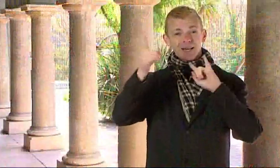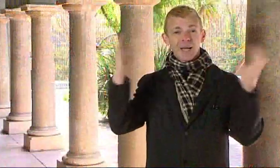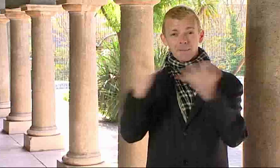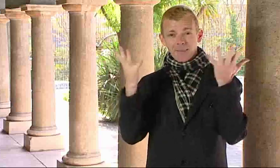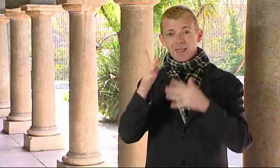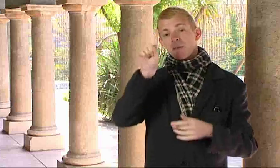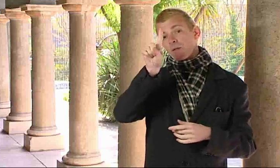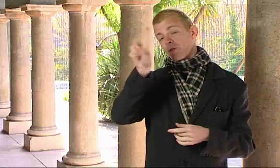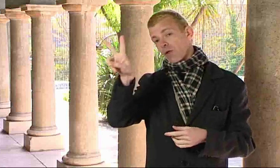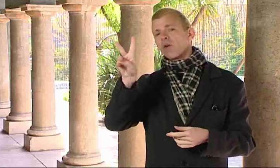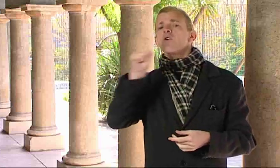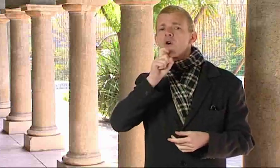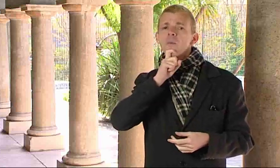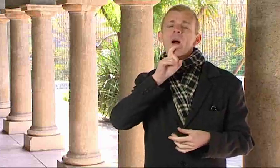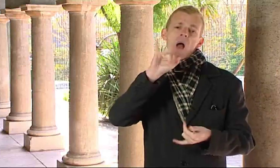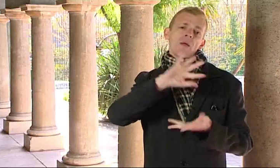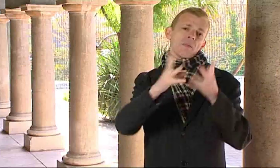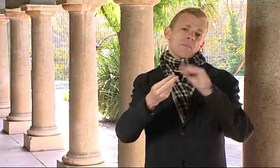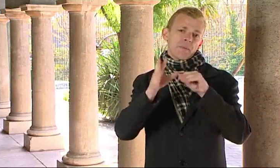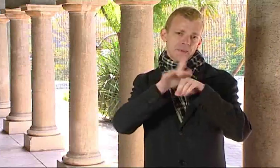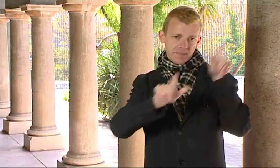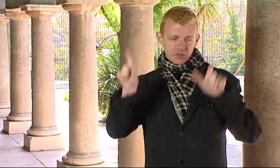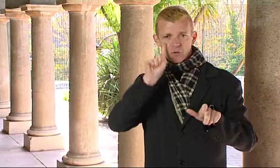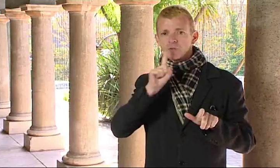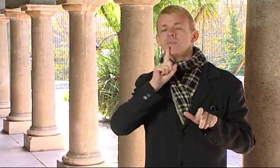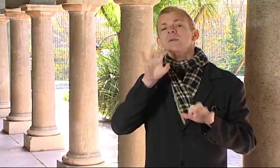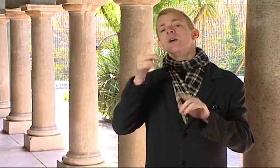(Ă LEX) With regards to emergency calls 112,